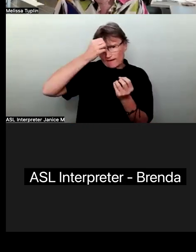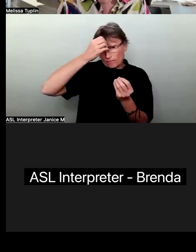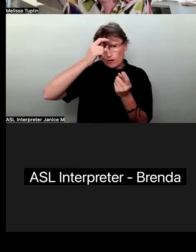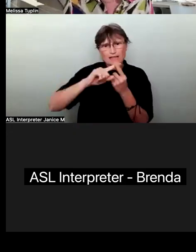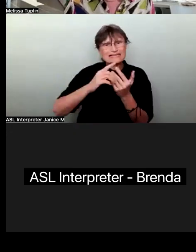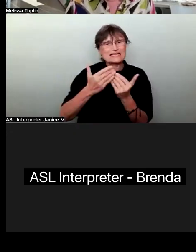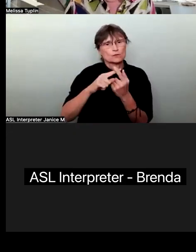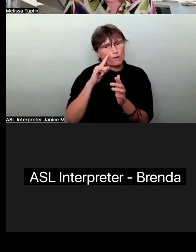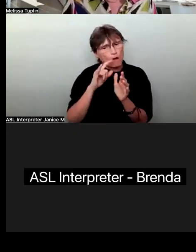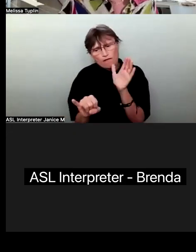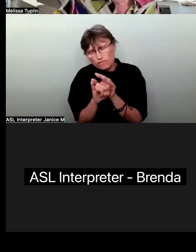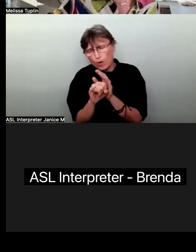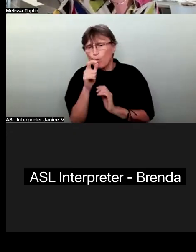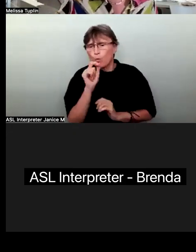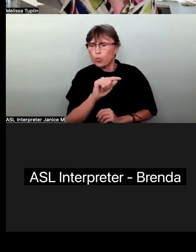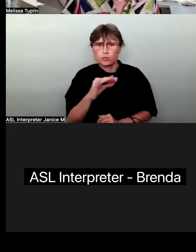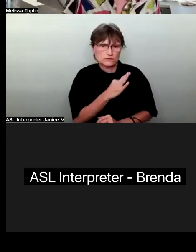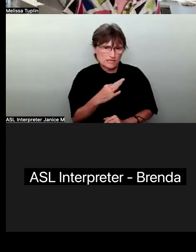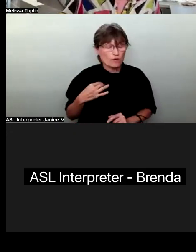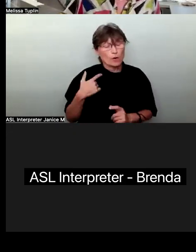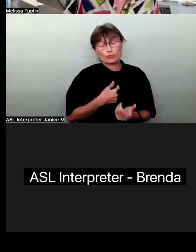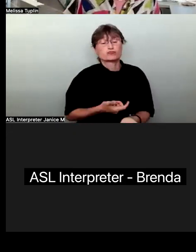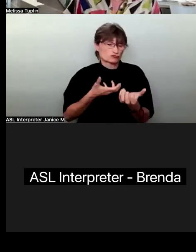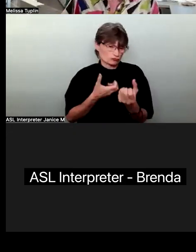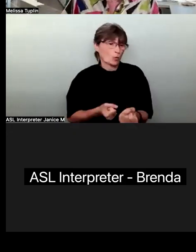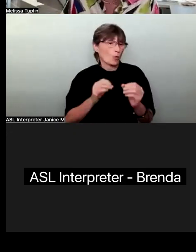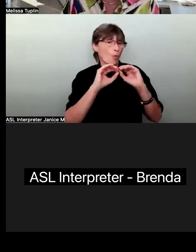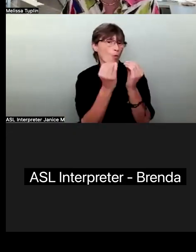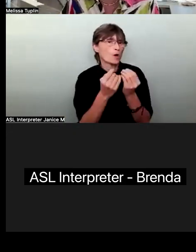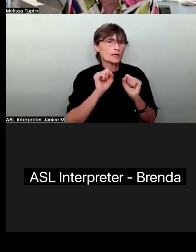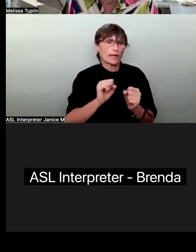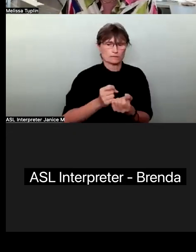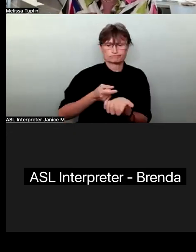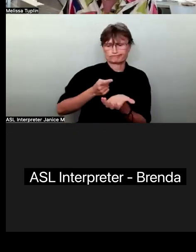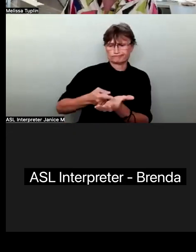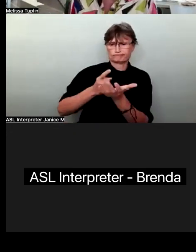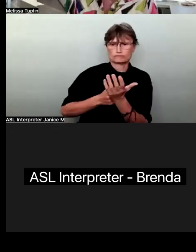and we trust that organizations will be able to speak authentically to their work.